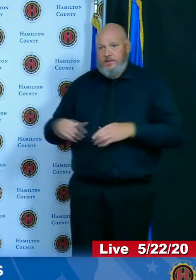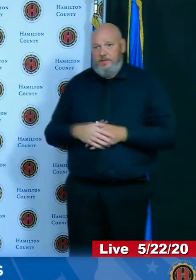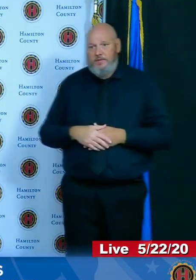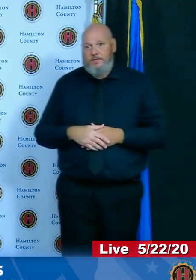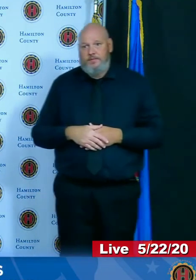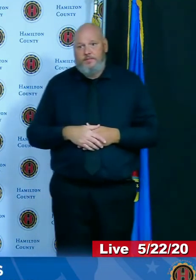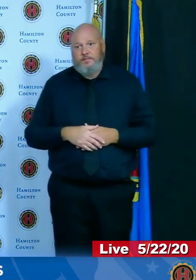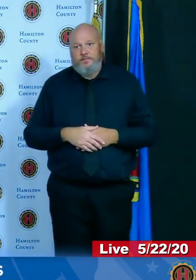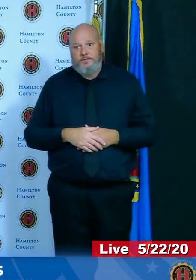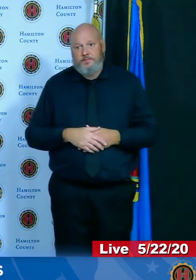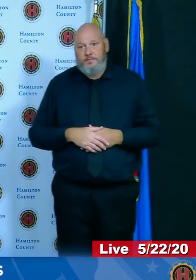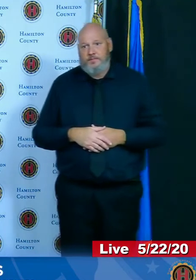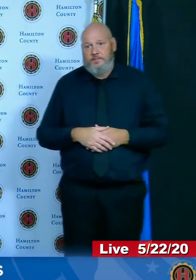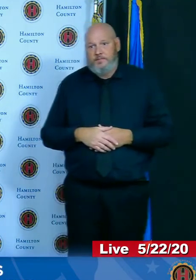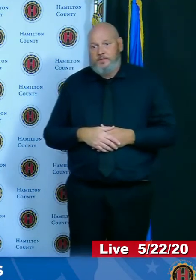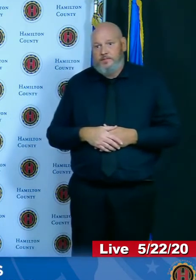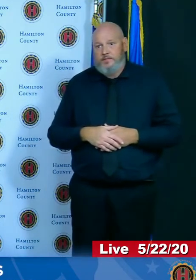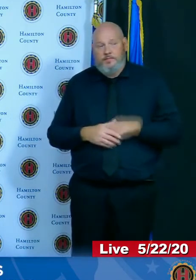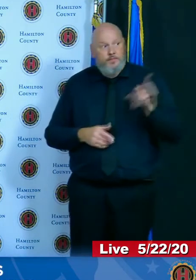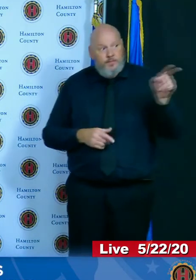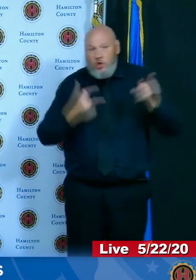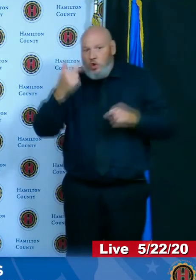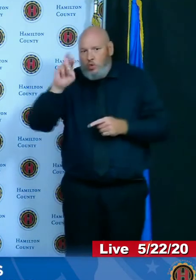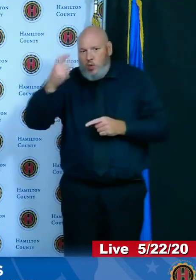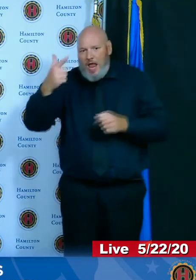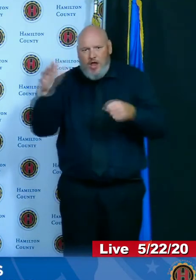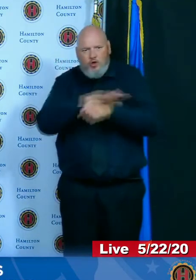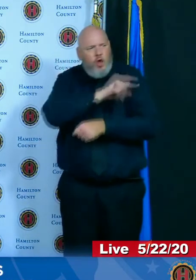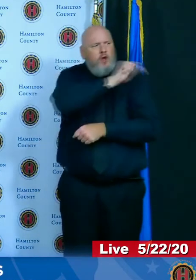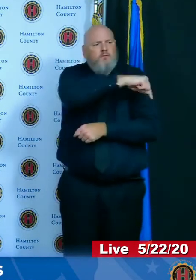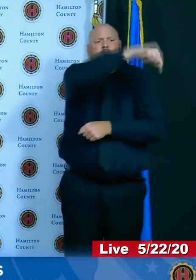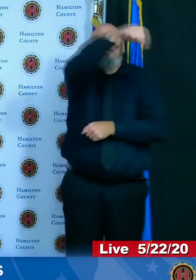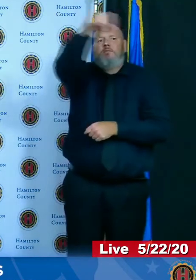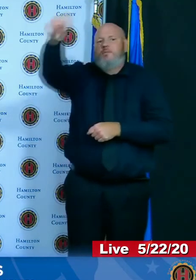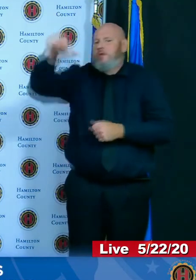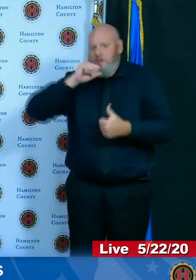the numbers that we report out are collective they're all those Health